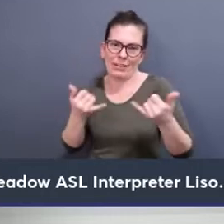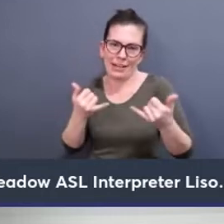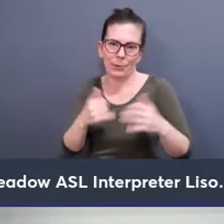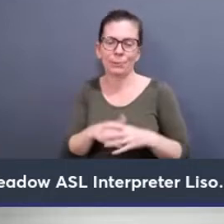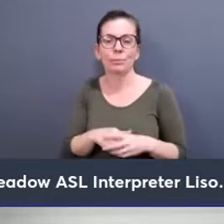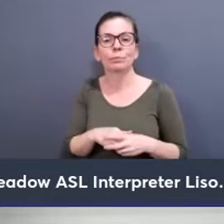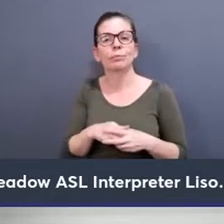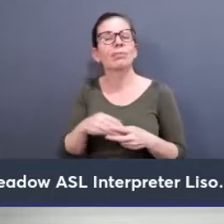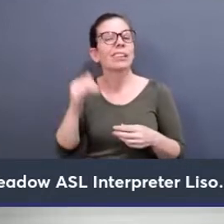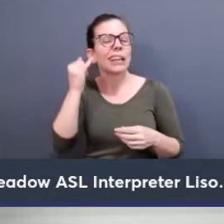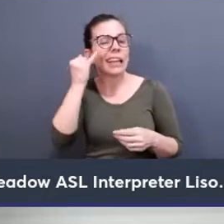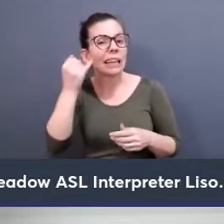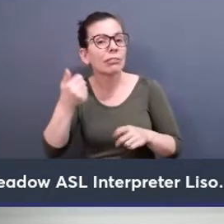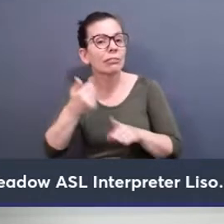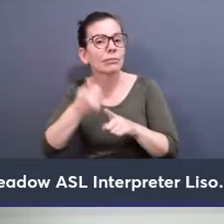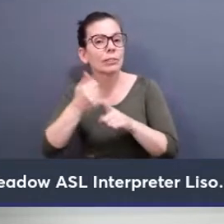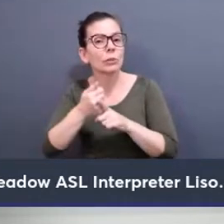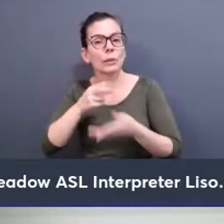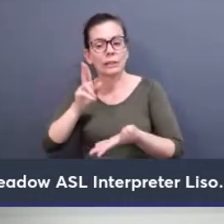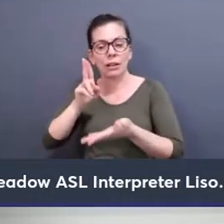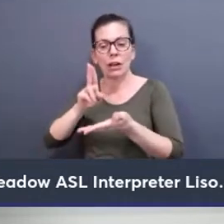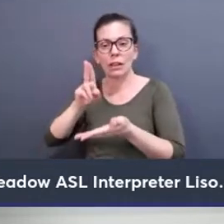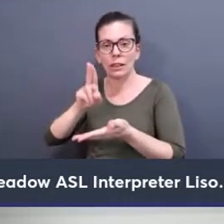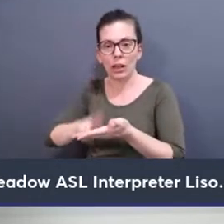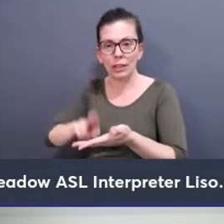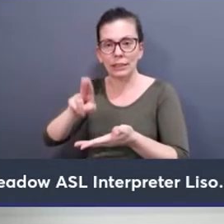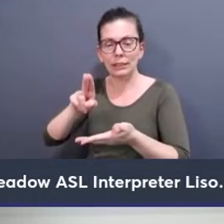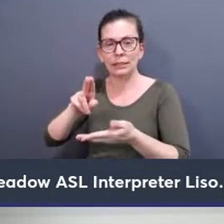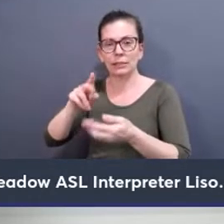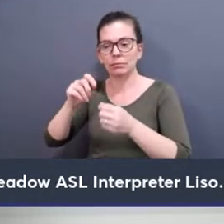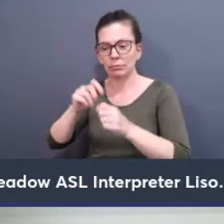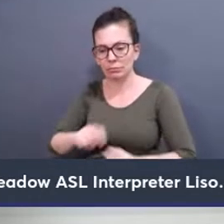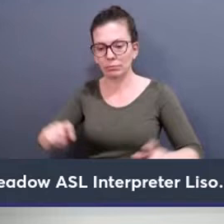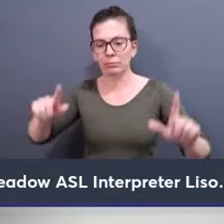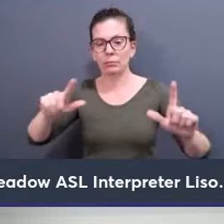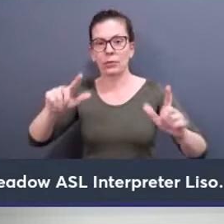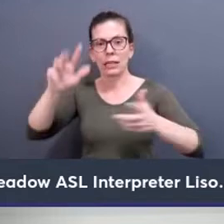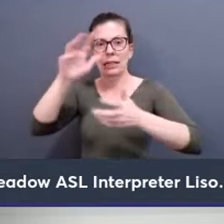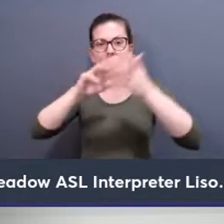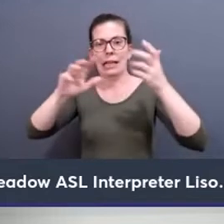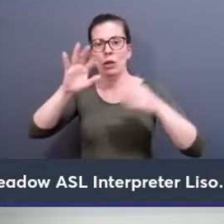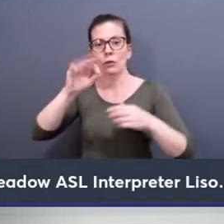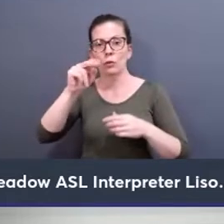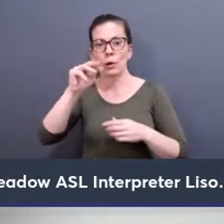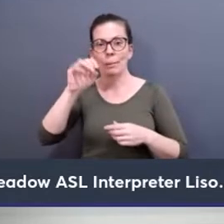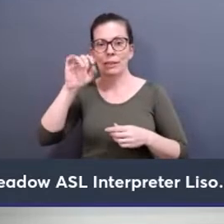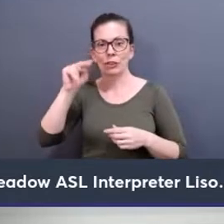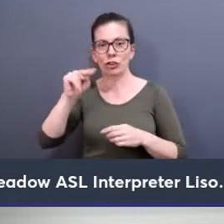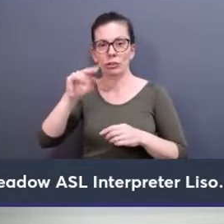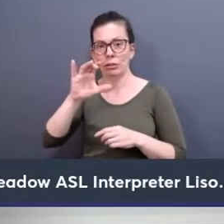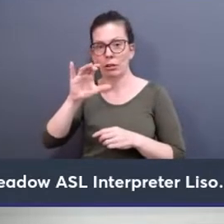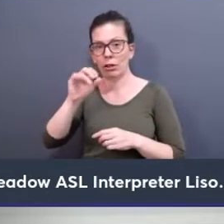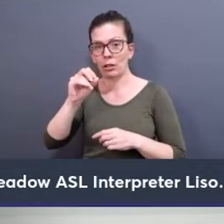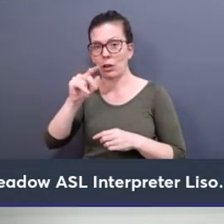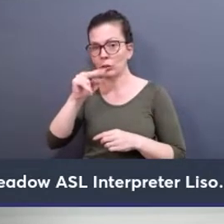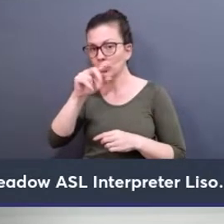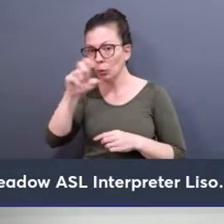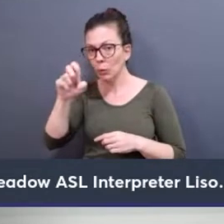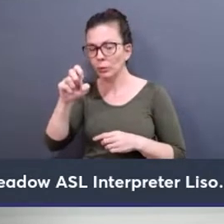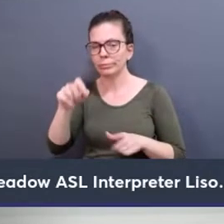And if you were to log into CloudFormation console, you would see the same things happening there.